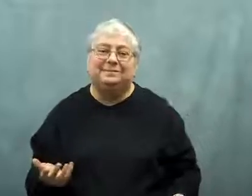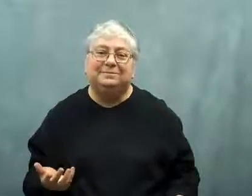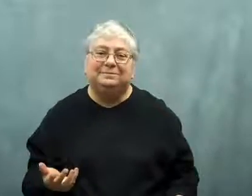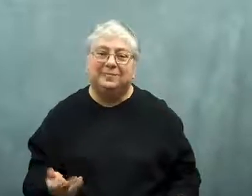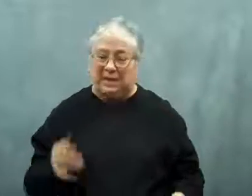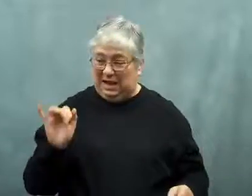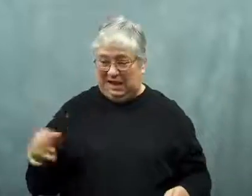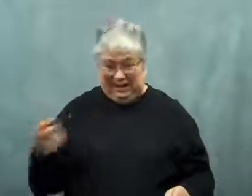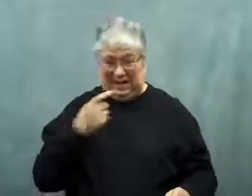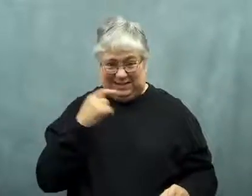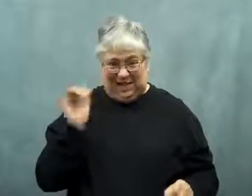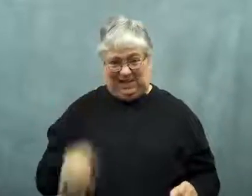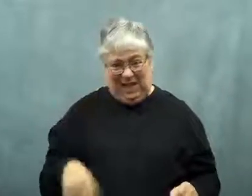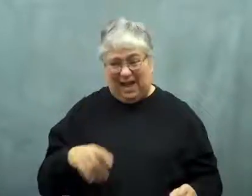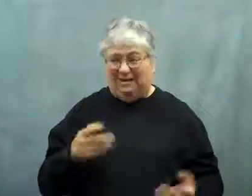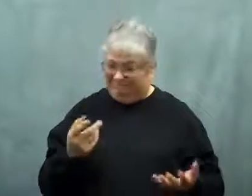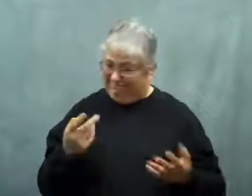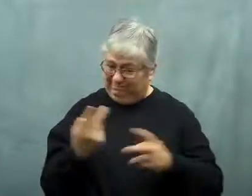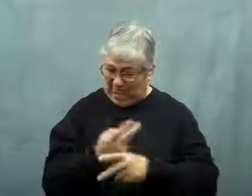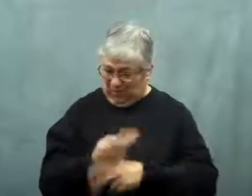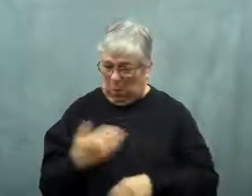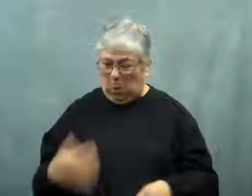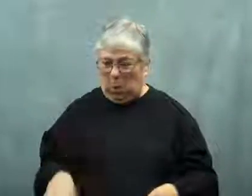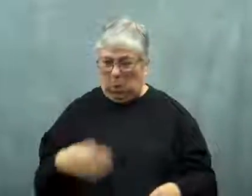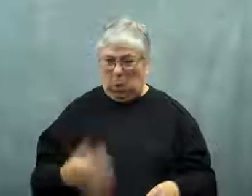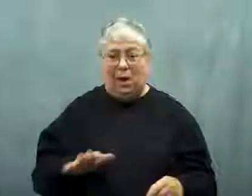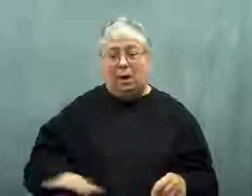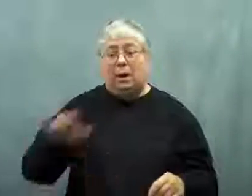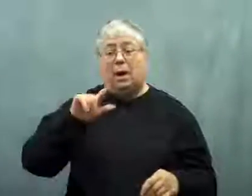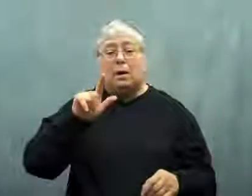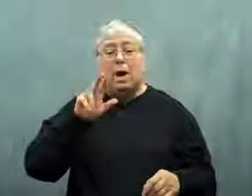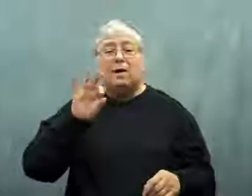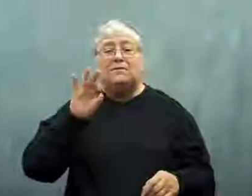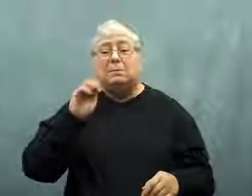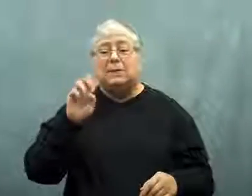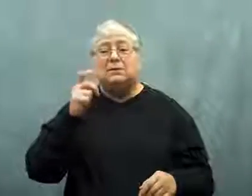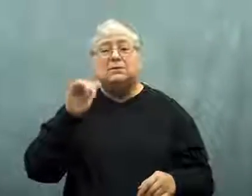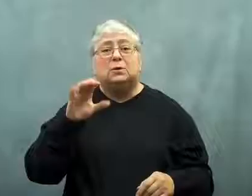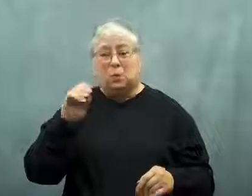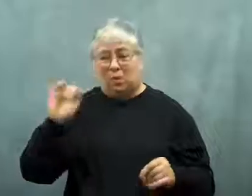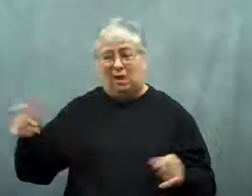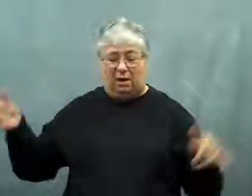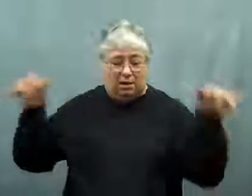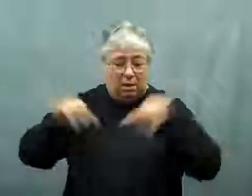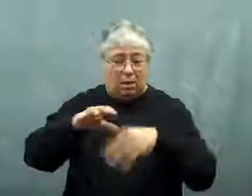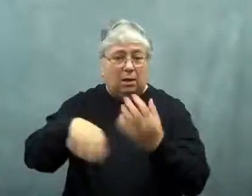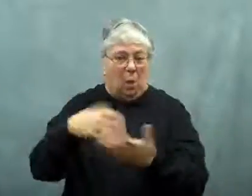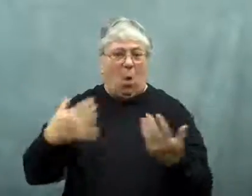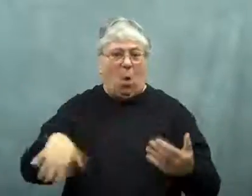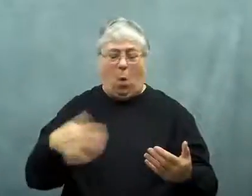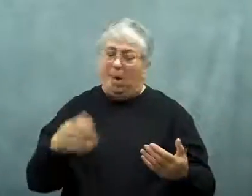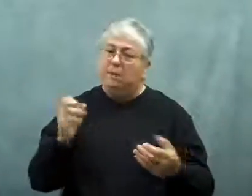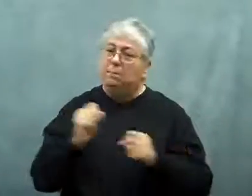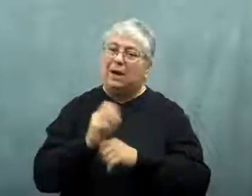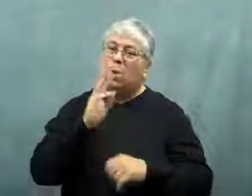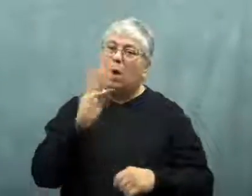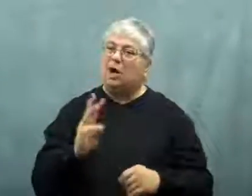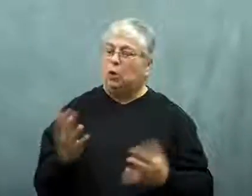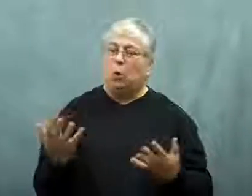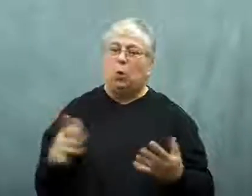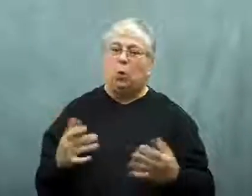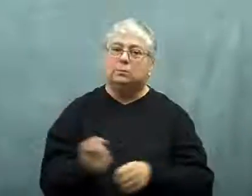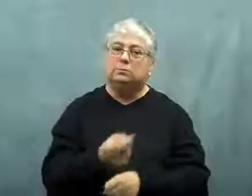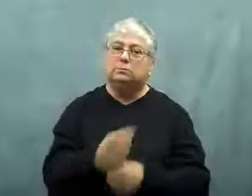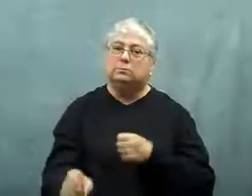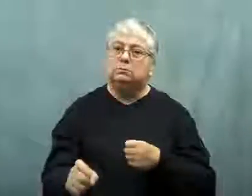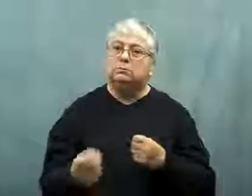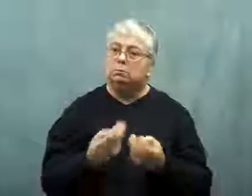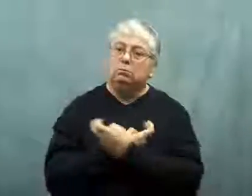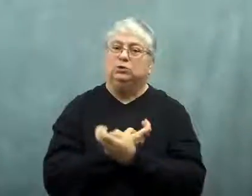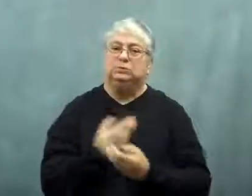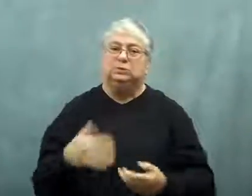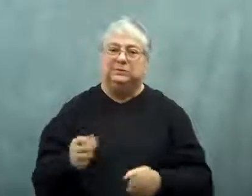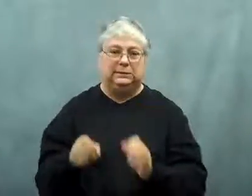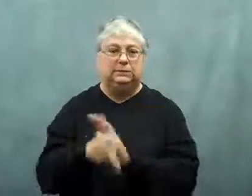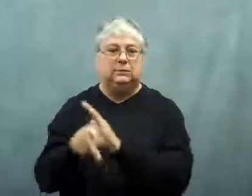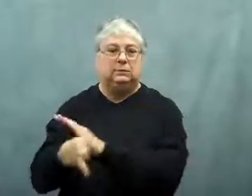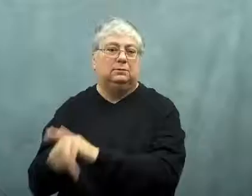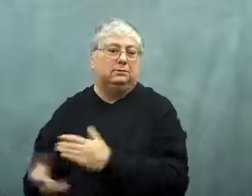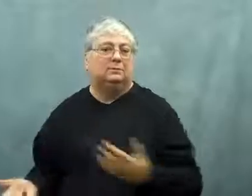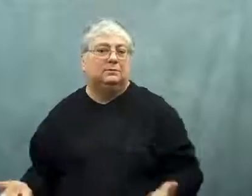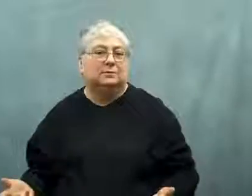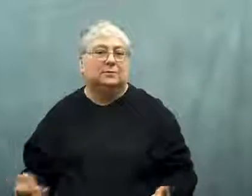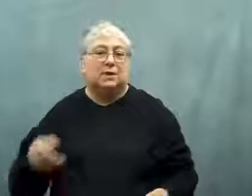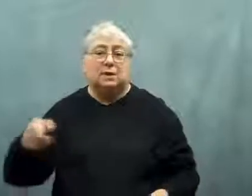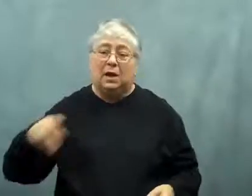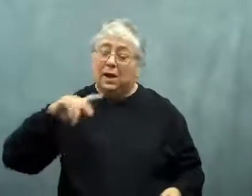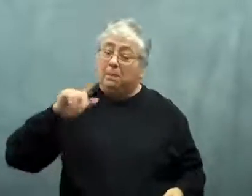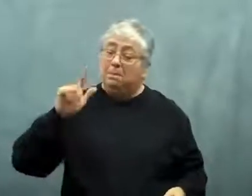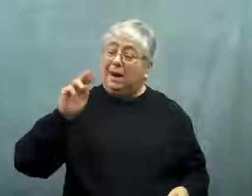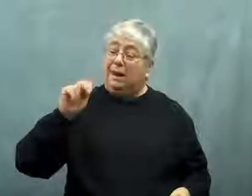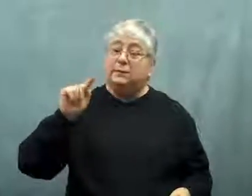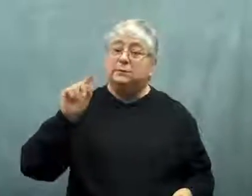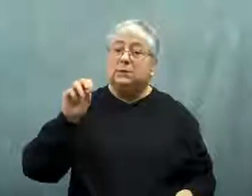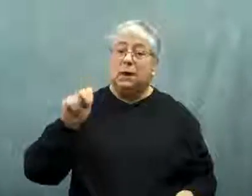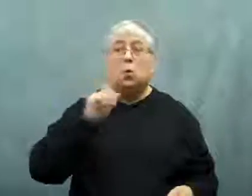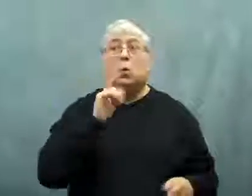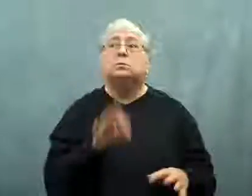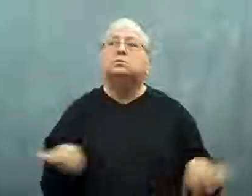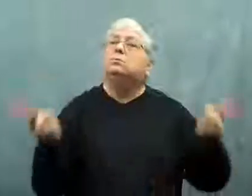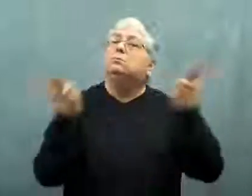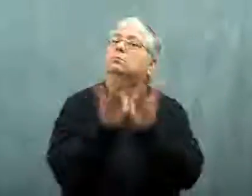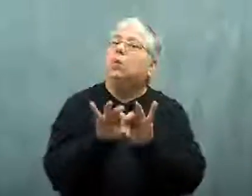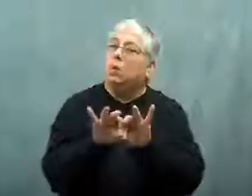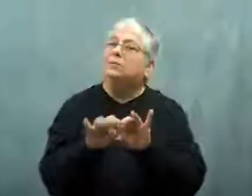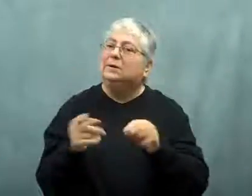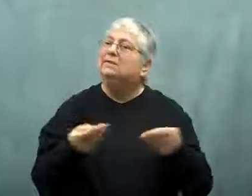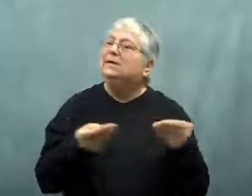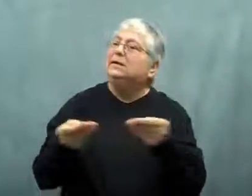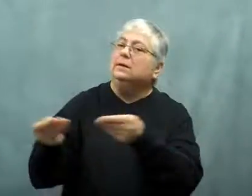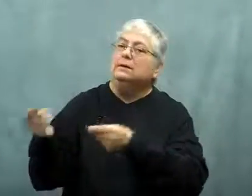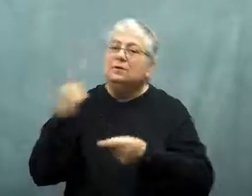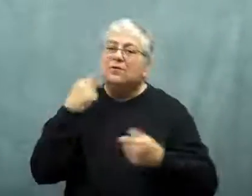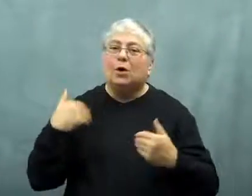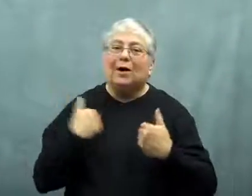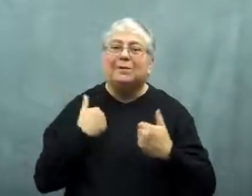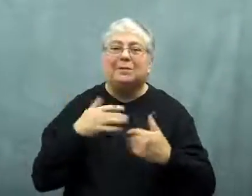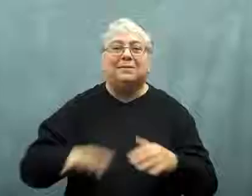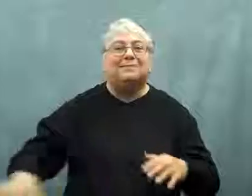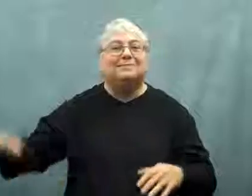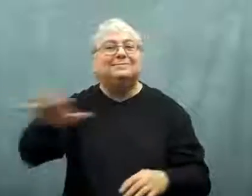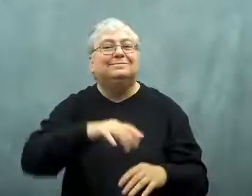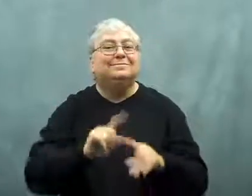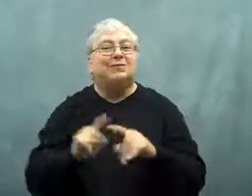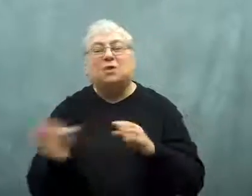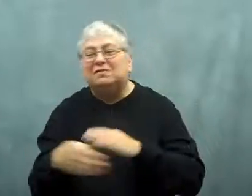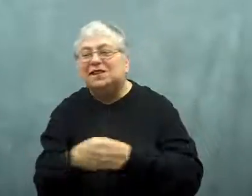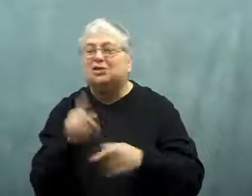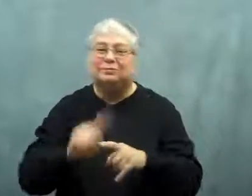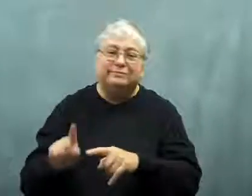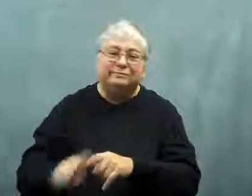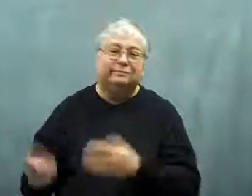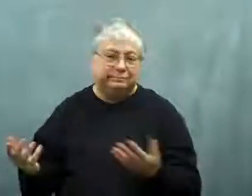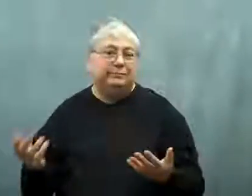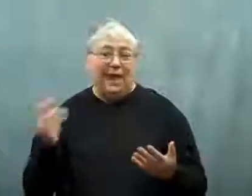The addition of the dispersant made the waters of the Gulf toxic.